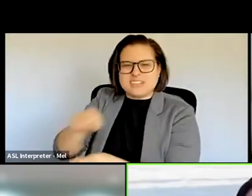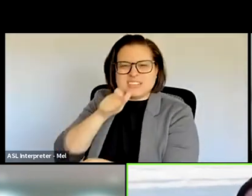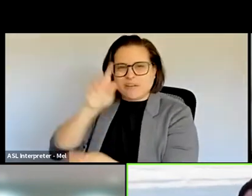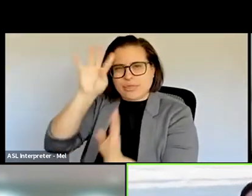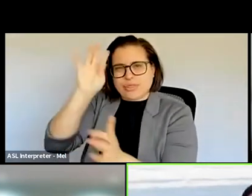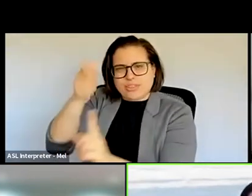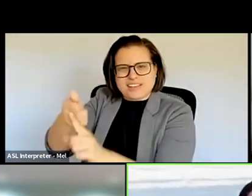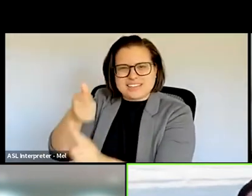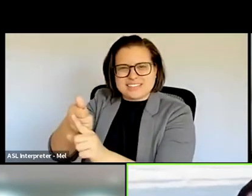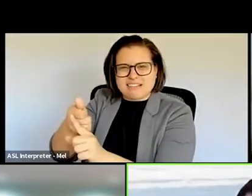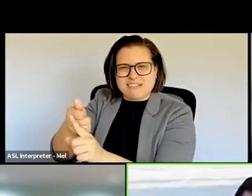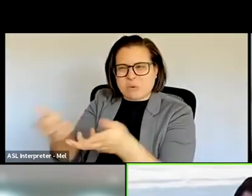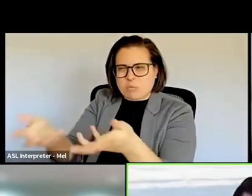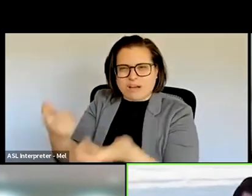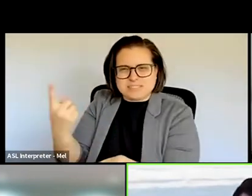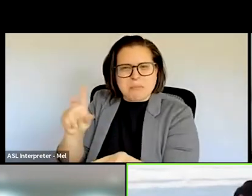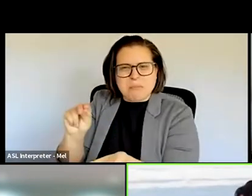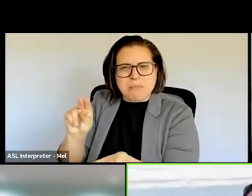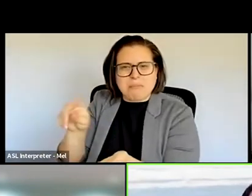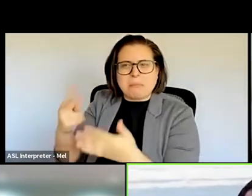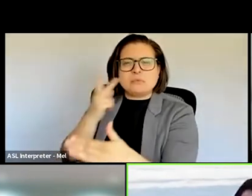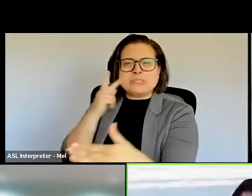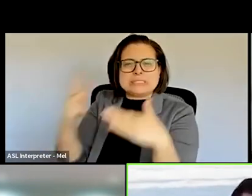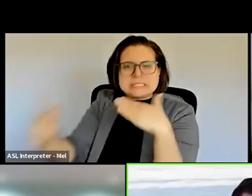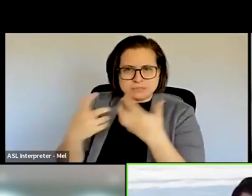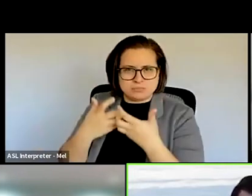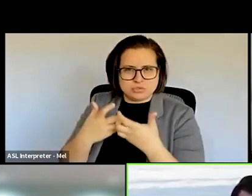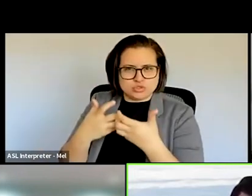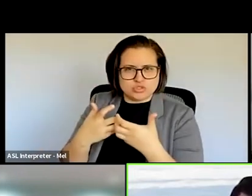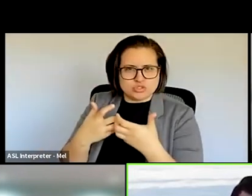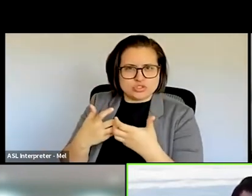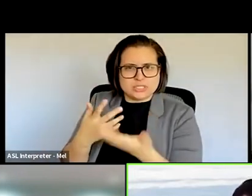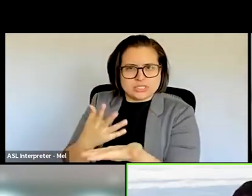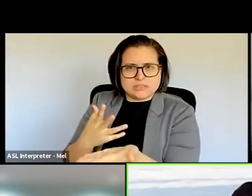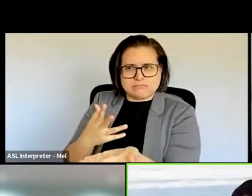It is simply a prediction machine. You know exactly what it is doing and what it's supposed